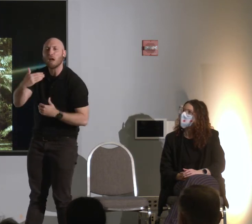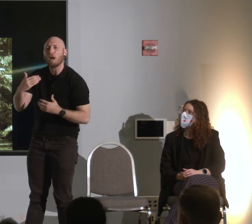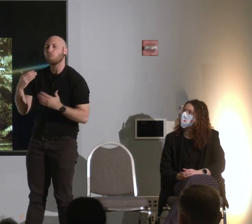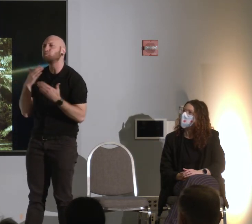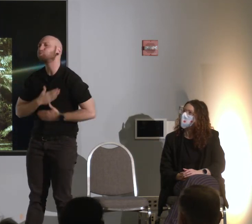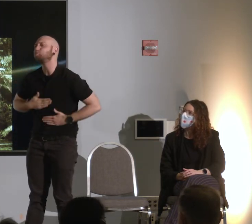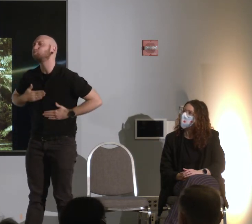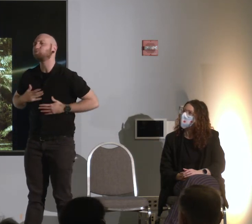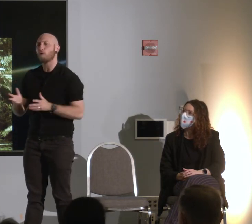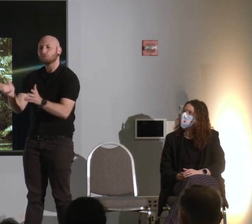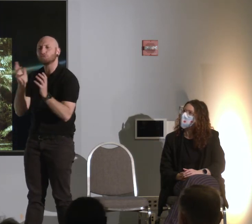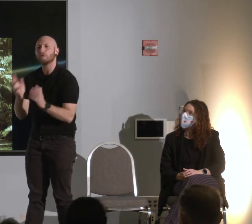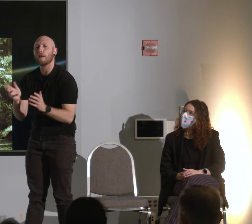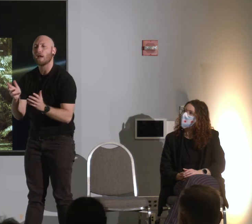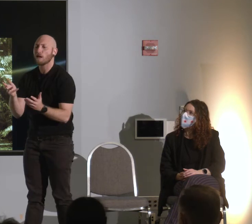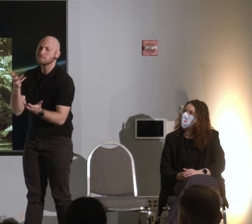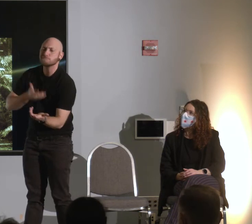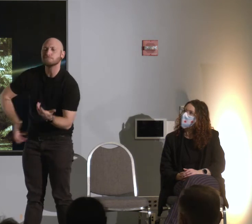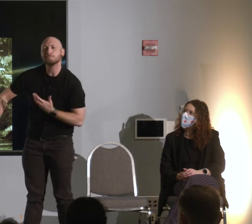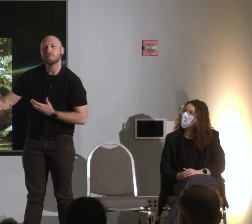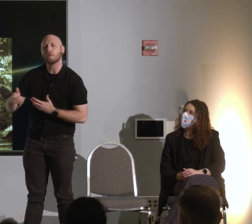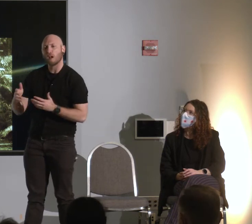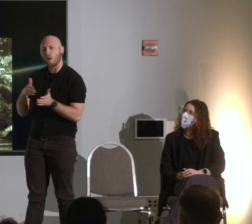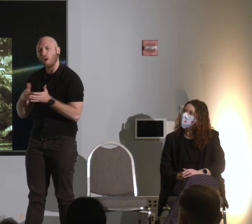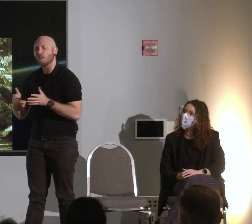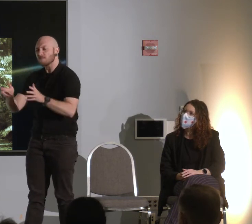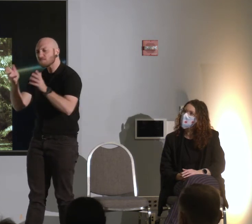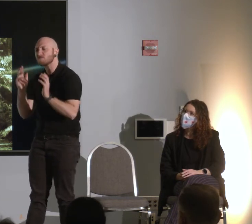and especially the company of a willing audience for his fountain of stories and goodwill.